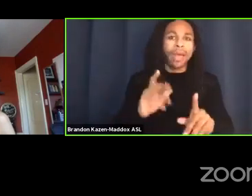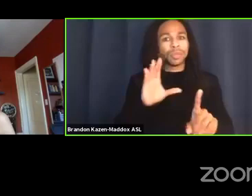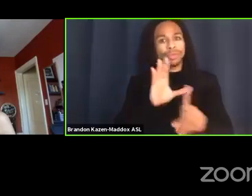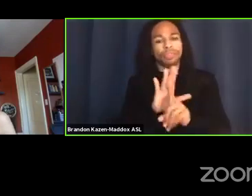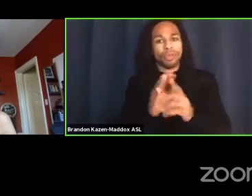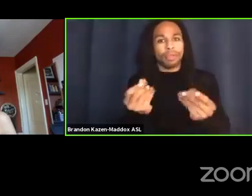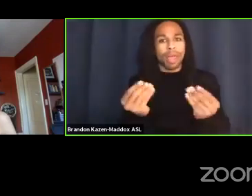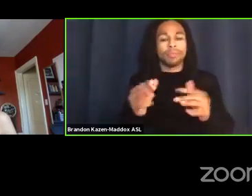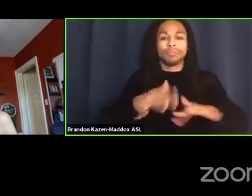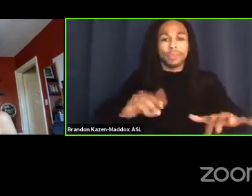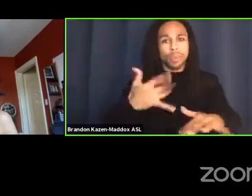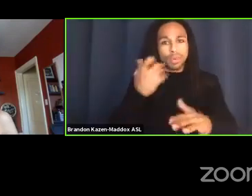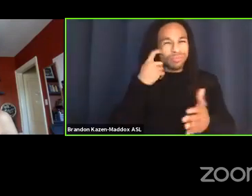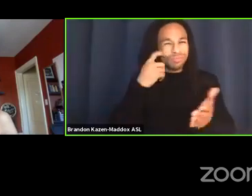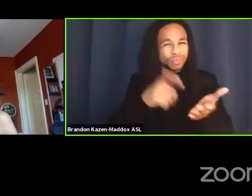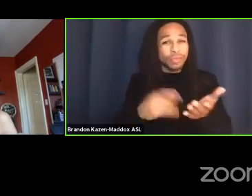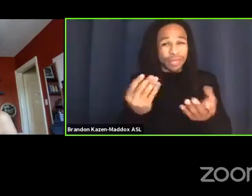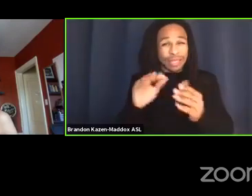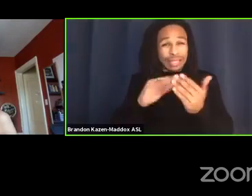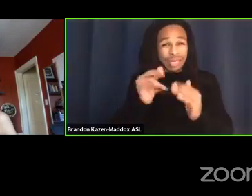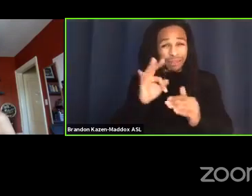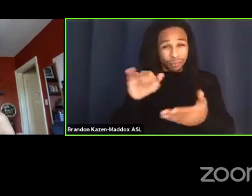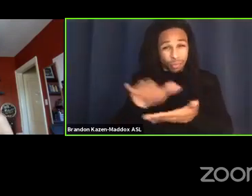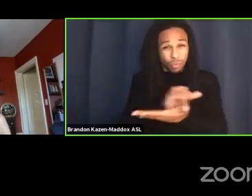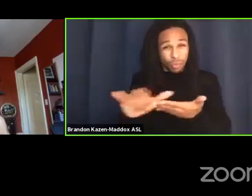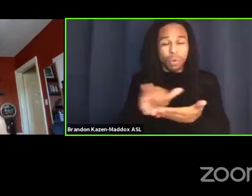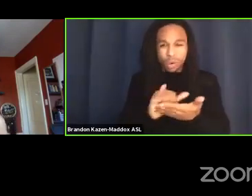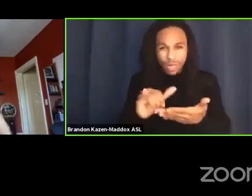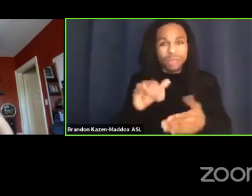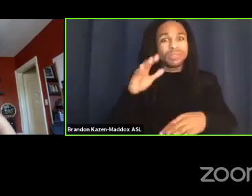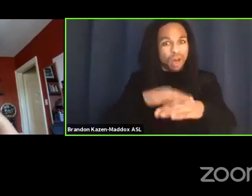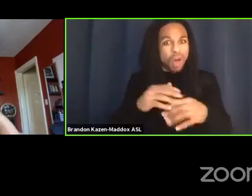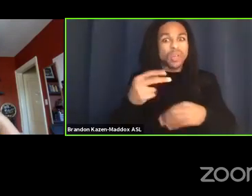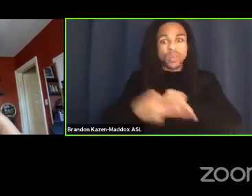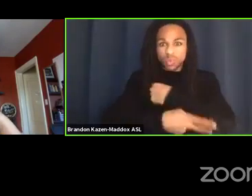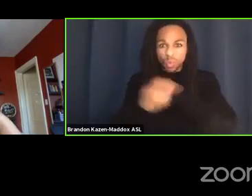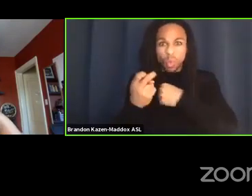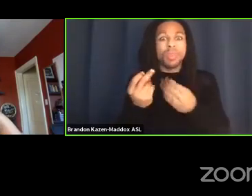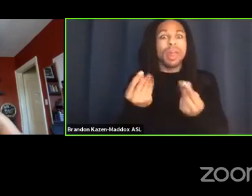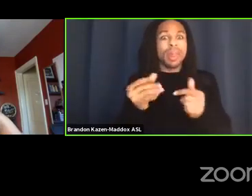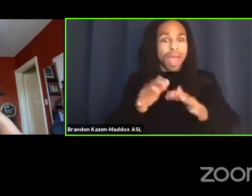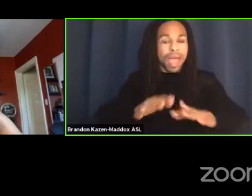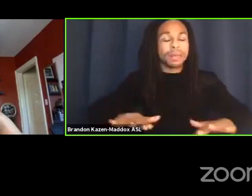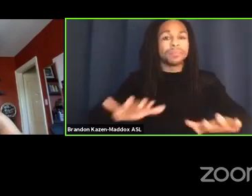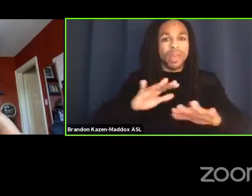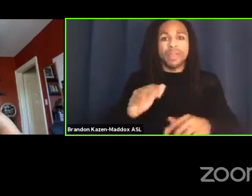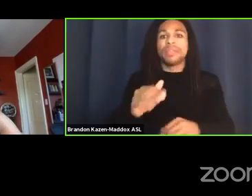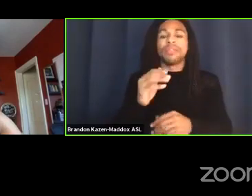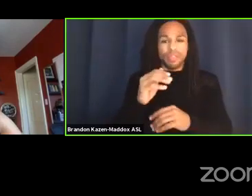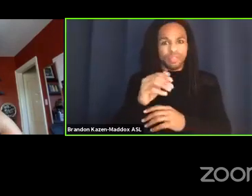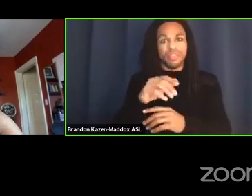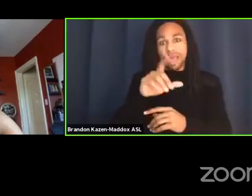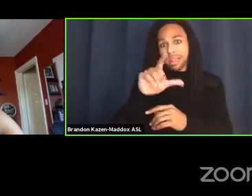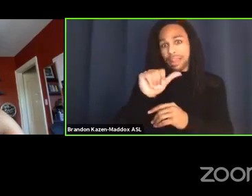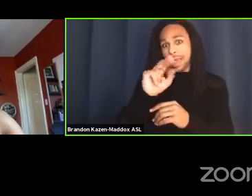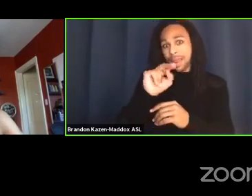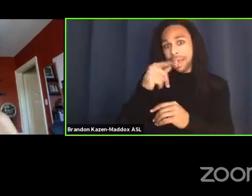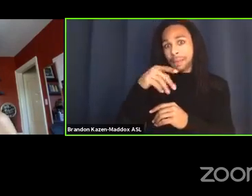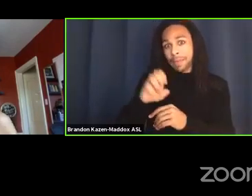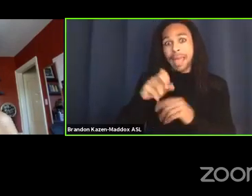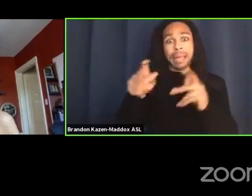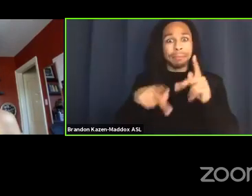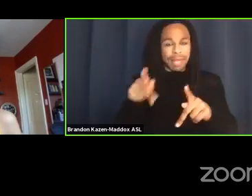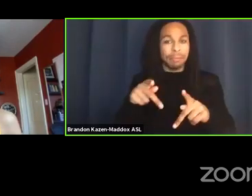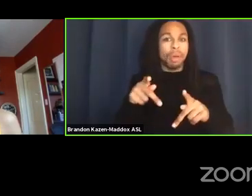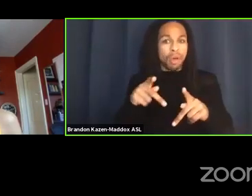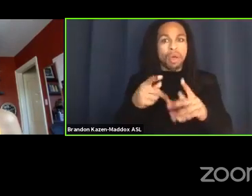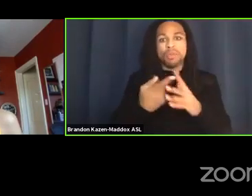with the indigenous dance artists, to ensure we embody this allyship this includes taking